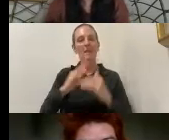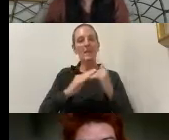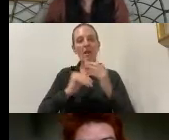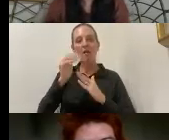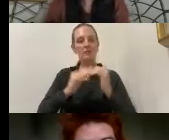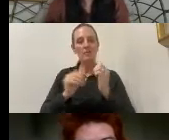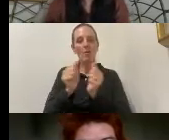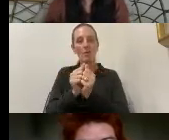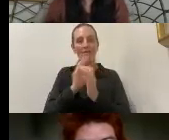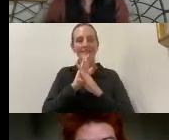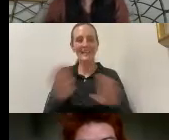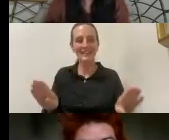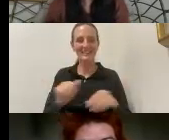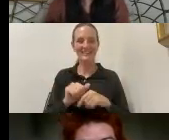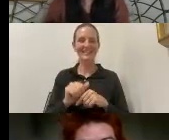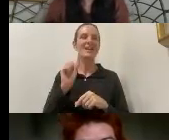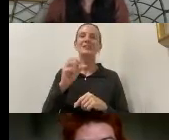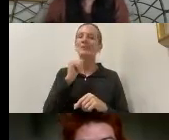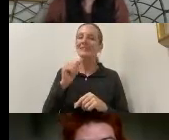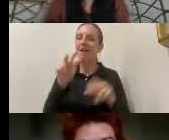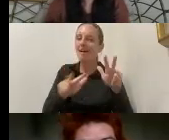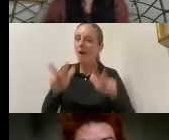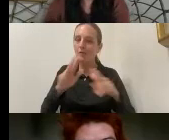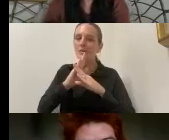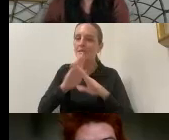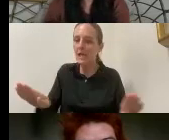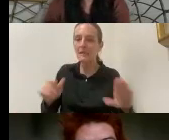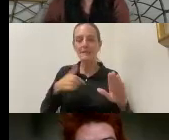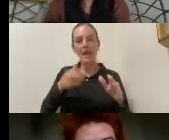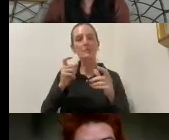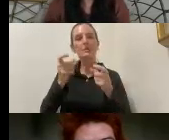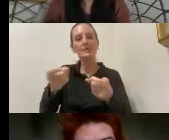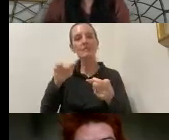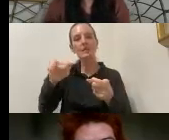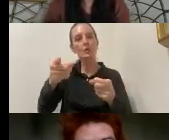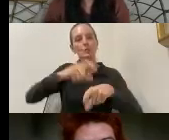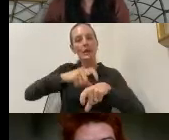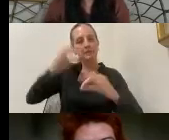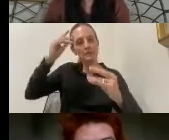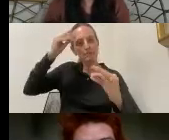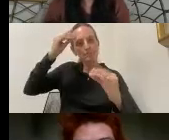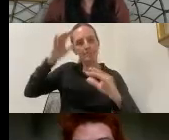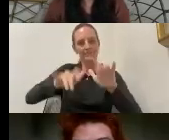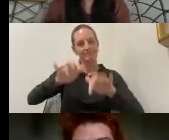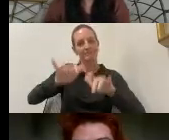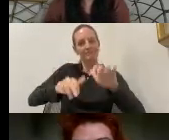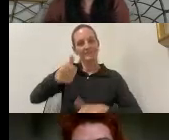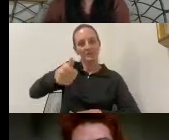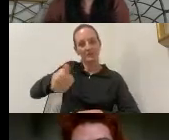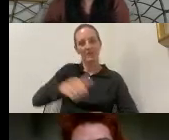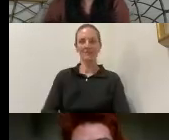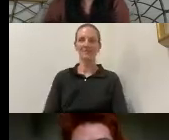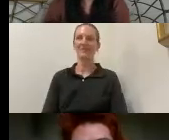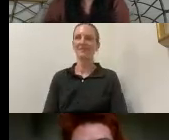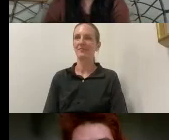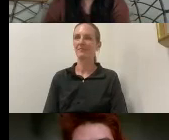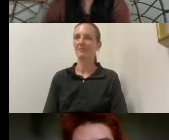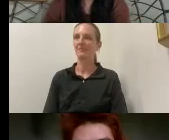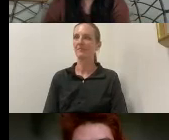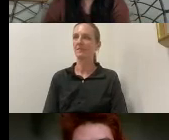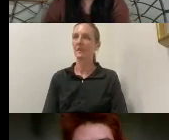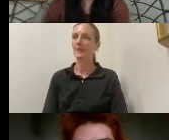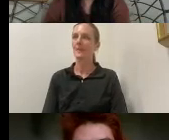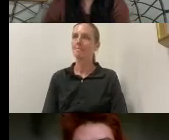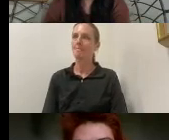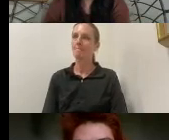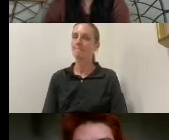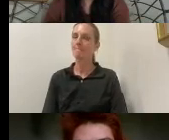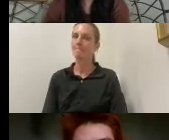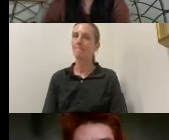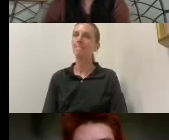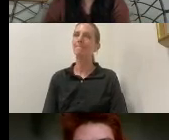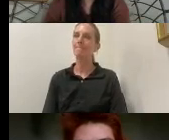will have, not an awkward moment of silence, I will not call it awkward, but just a moment